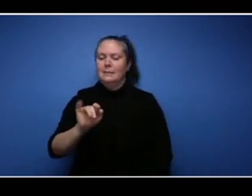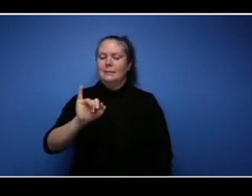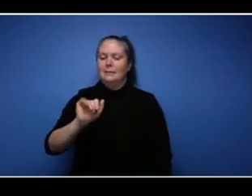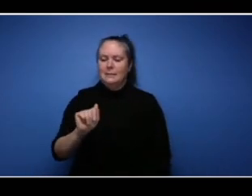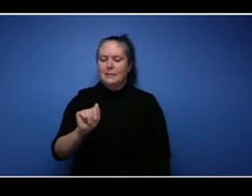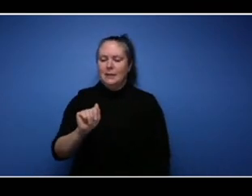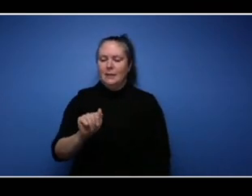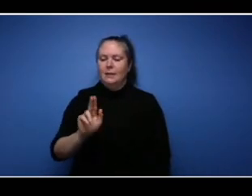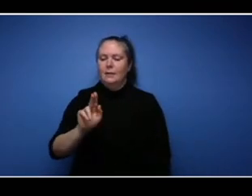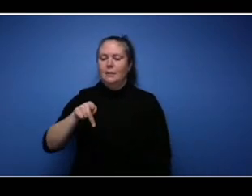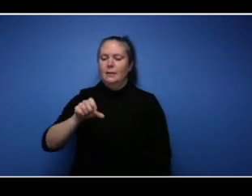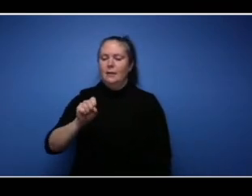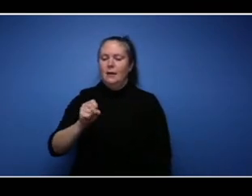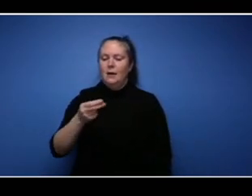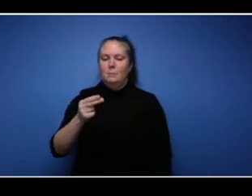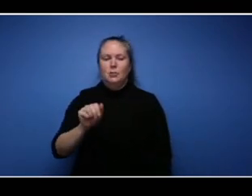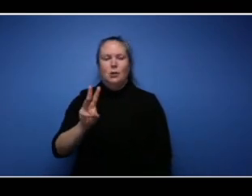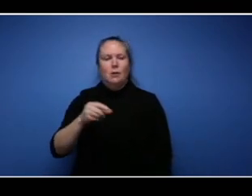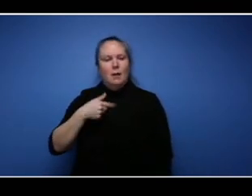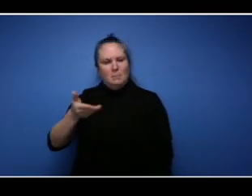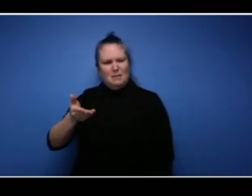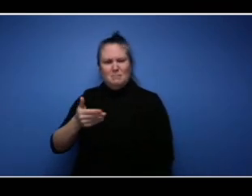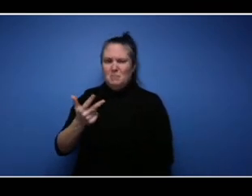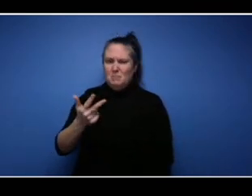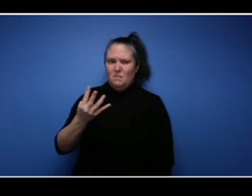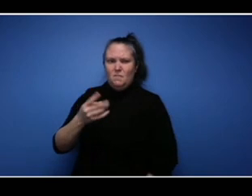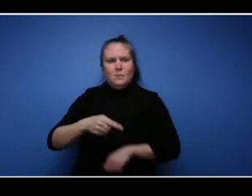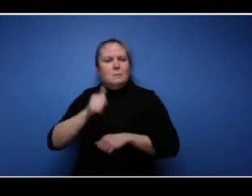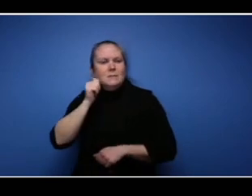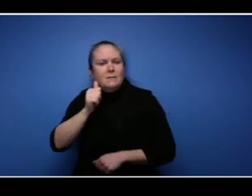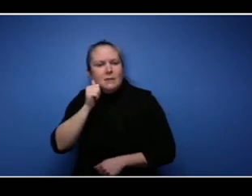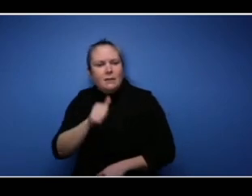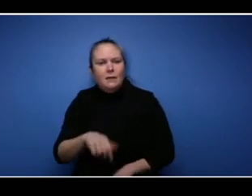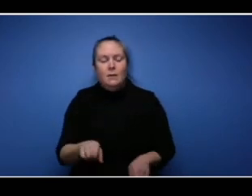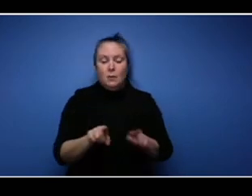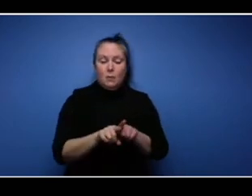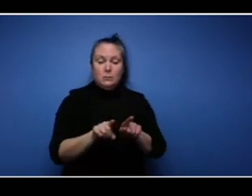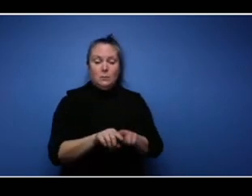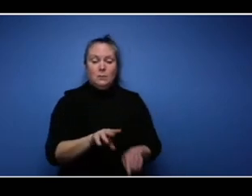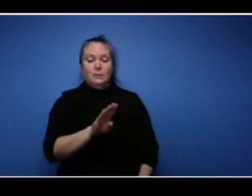day you can go to Instagram @blckwomeninexcellence. Google my name, literally, there's a lot of